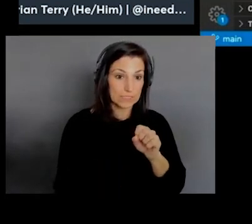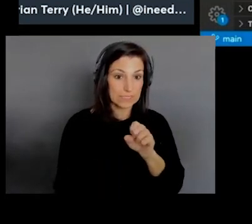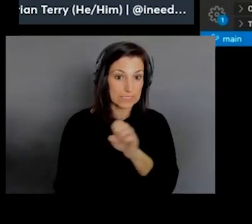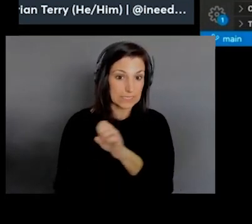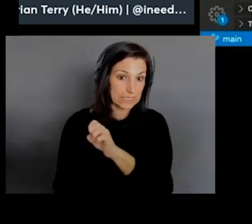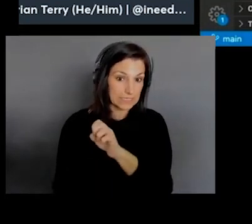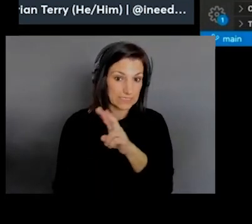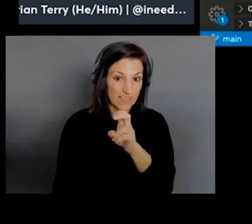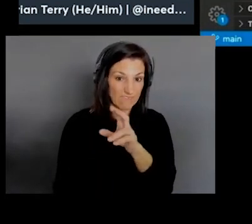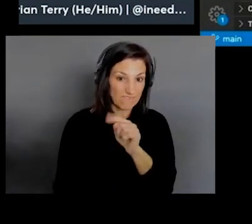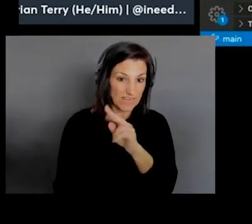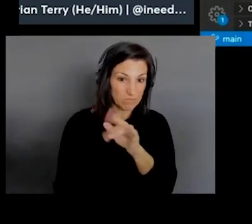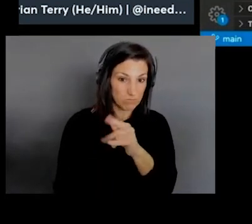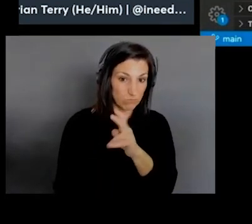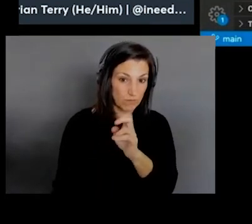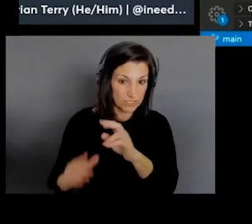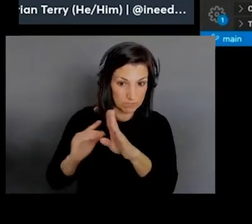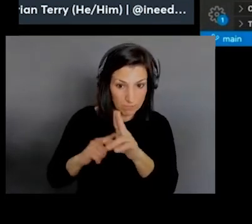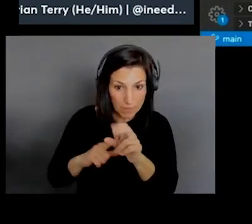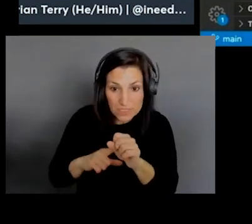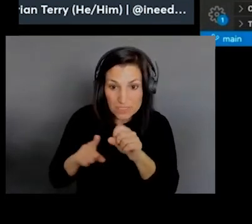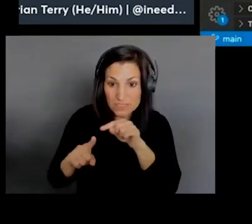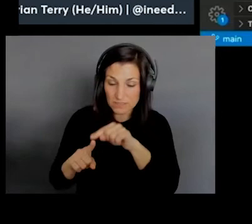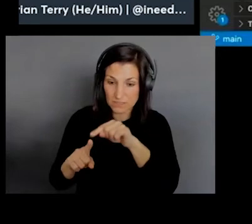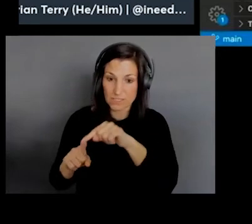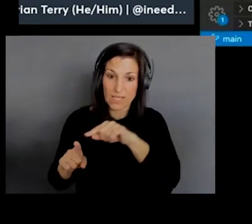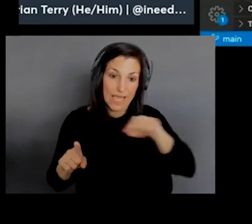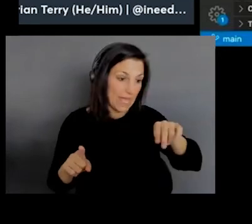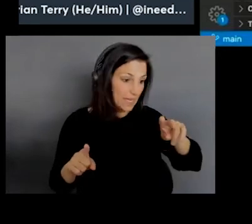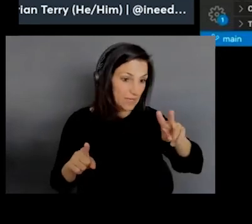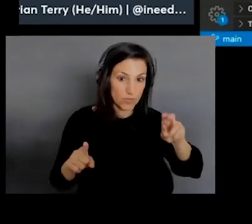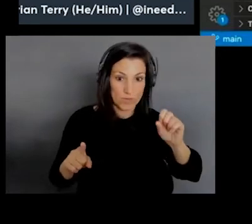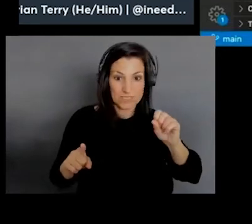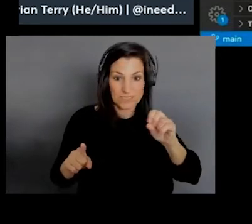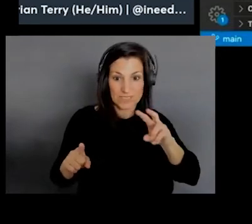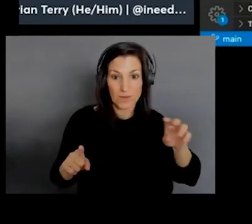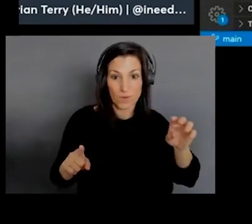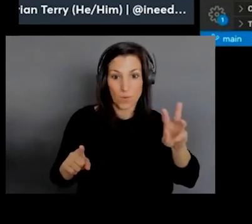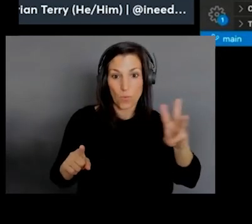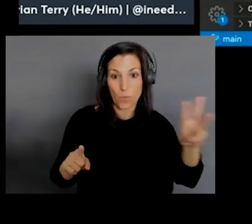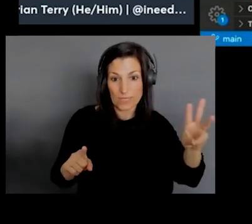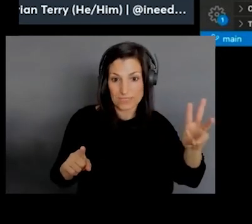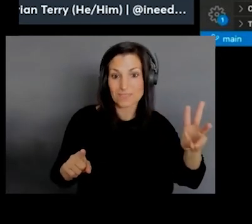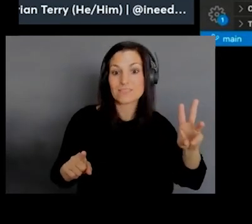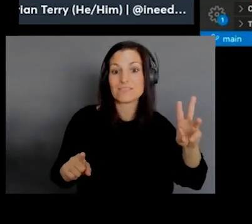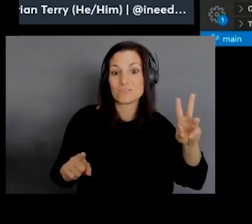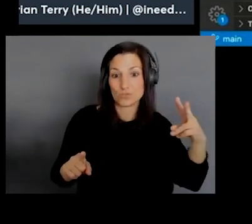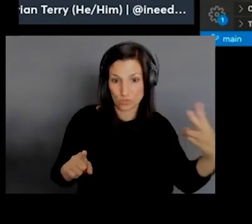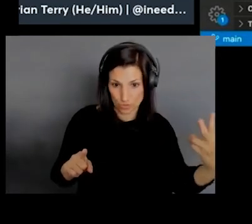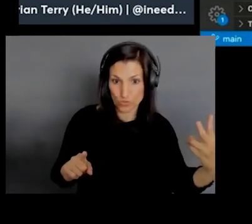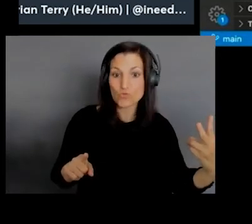and my US-West-2 EventBridge Bus, now I can create my Global Home Point. So that's what this one is.